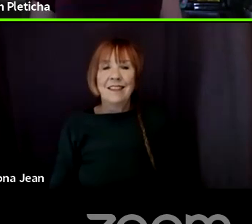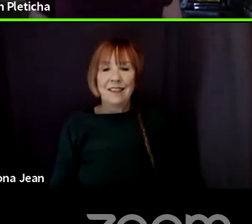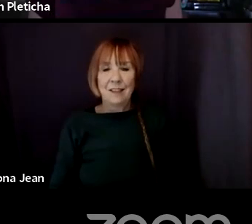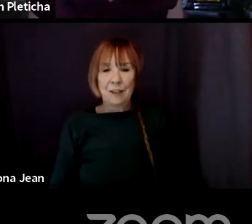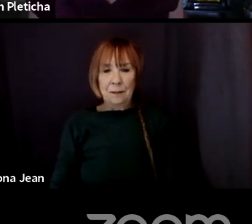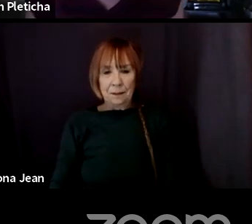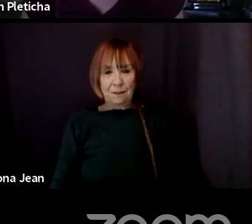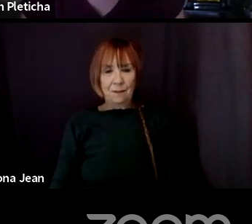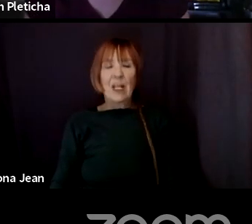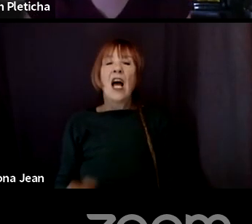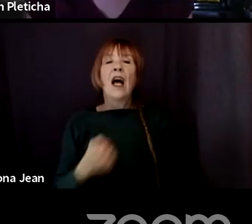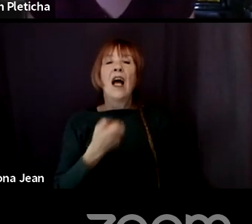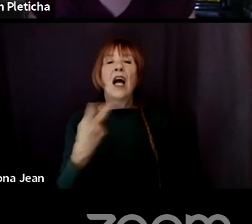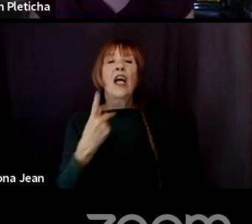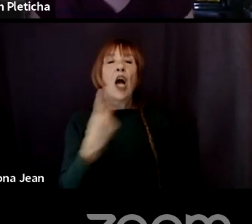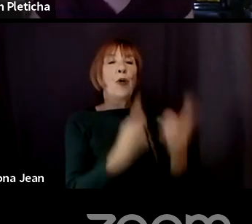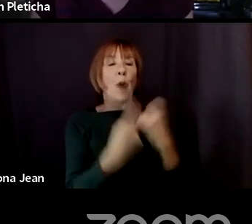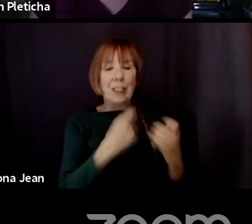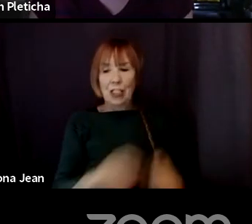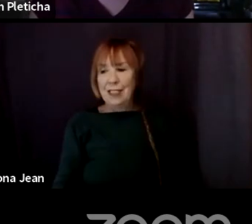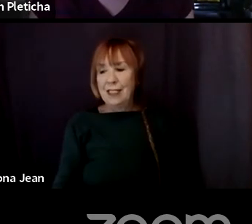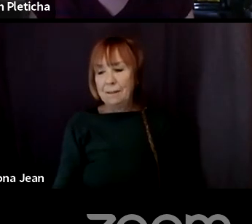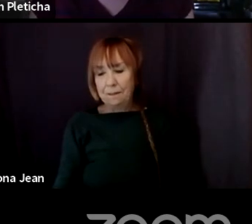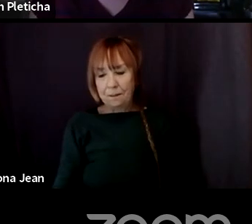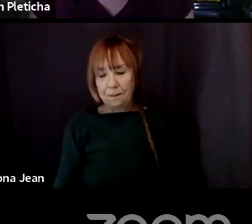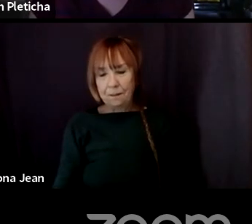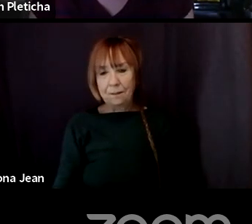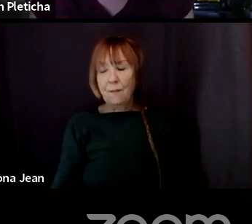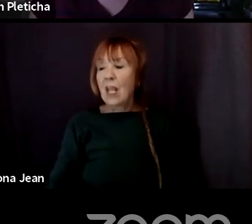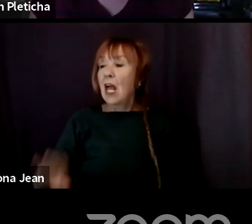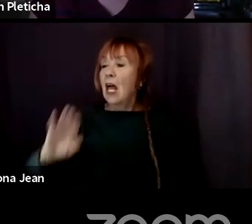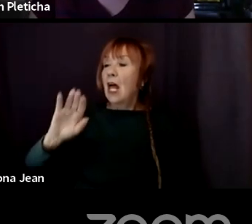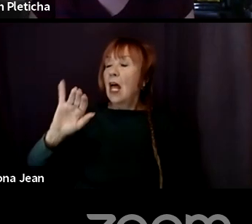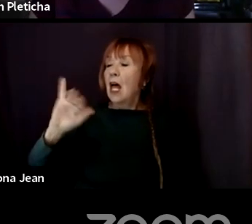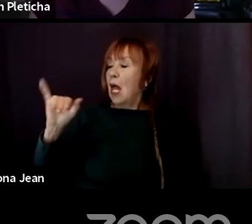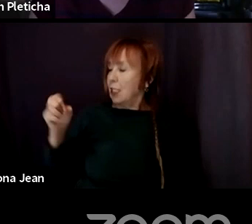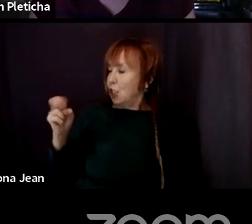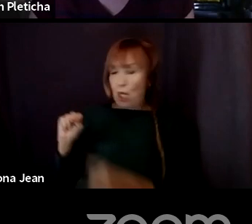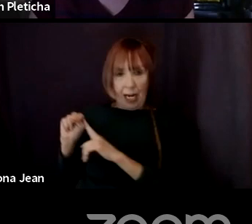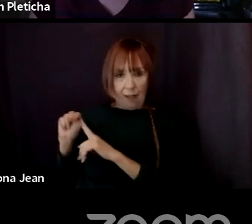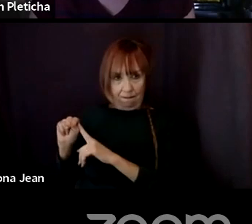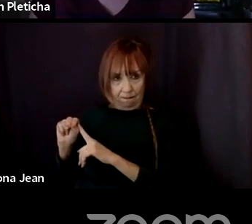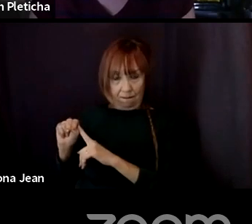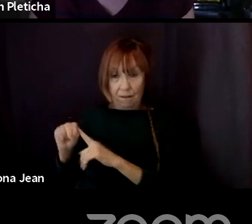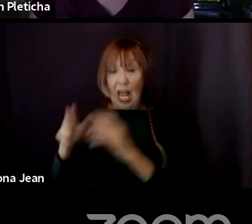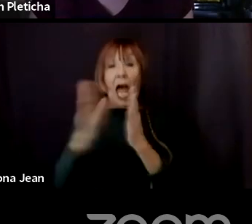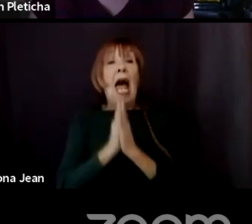and then we'll wrap things up really quick. Jan asks, this is a big one.